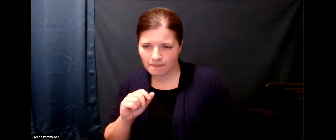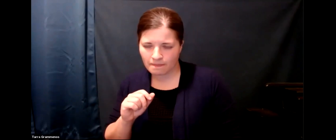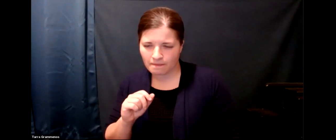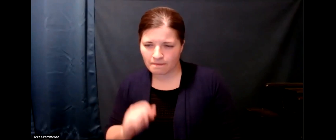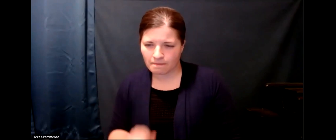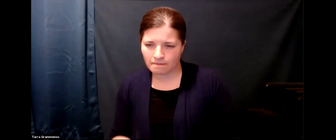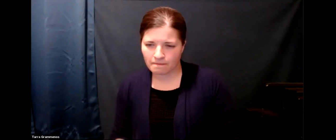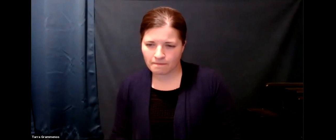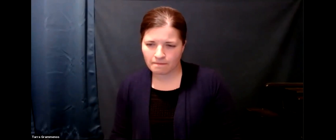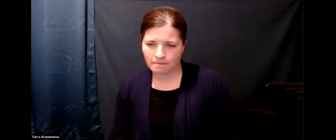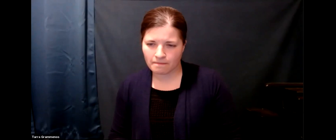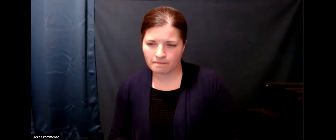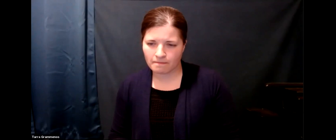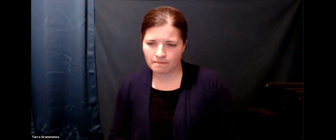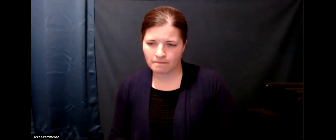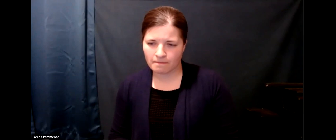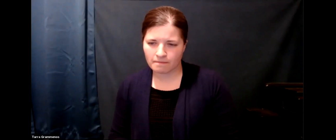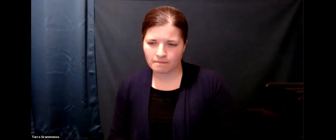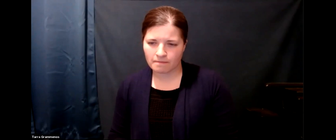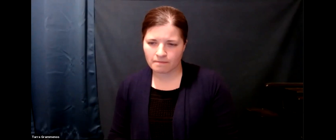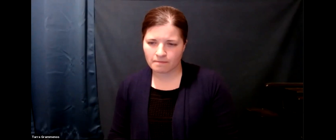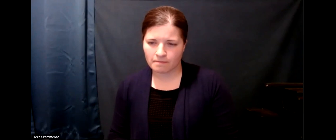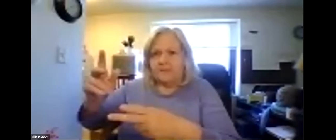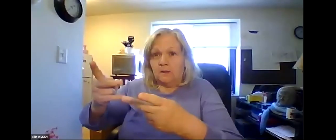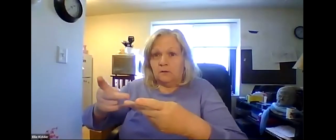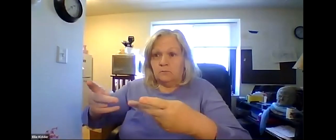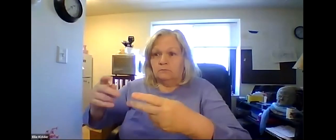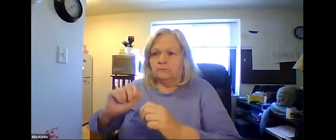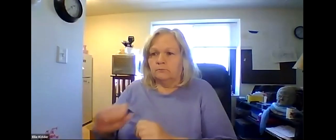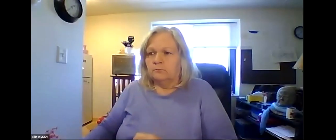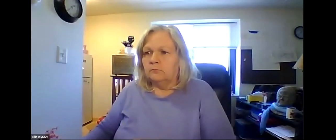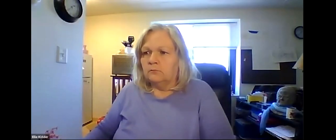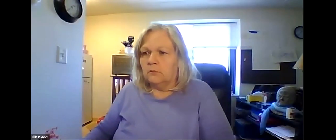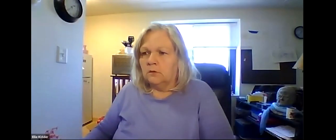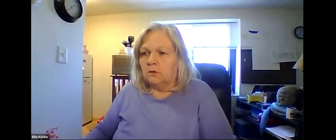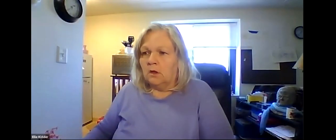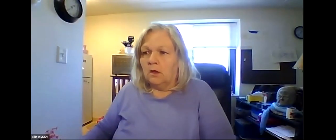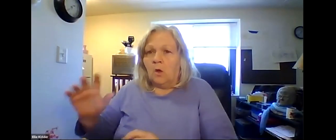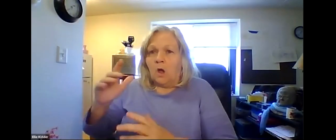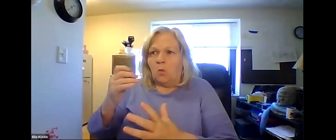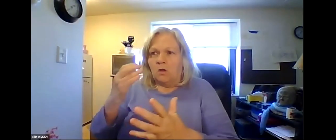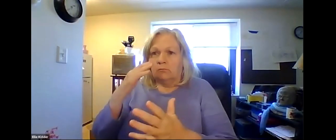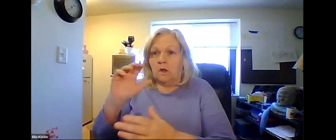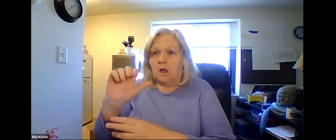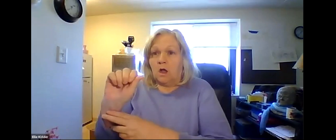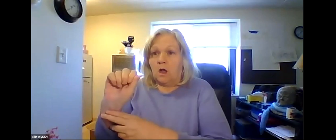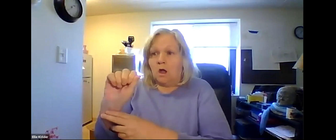The name of the position.